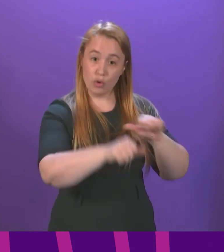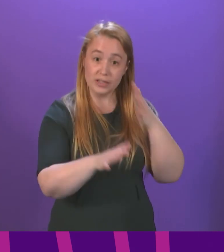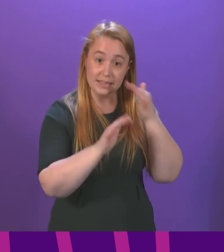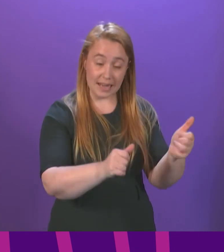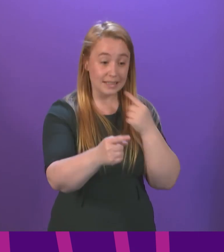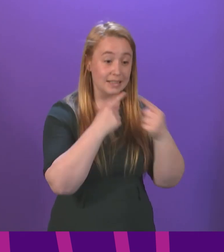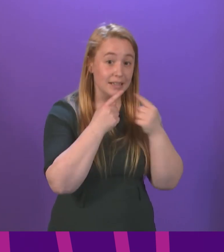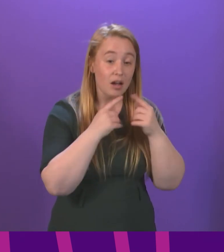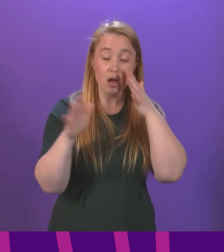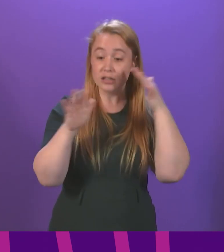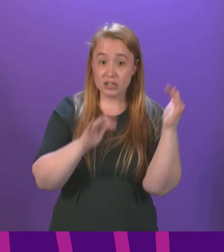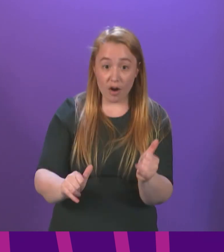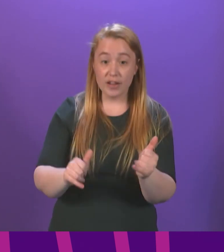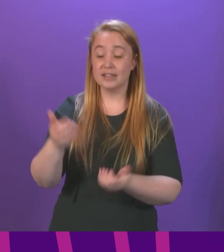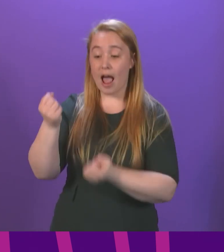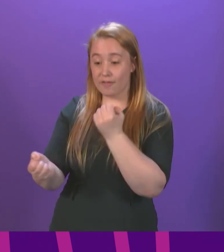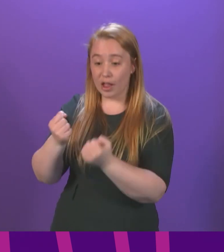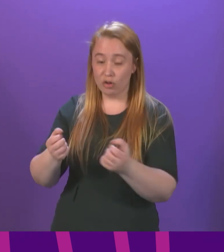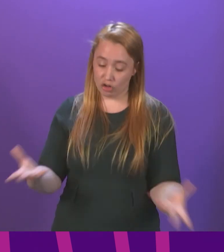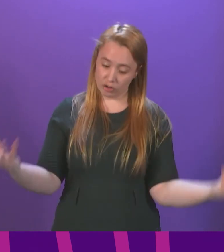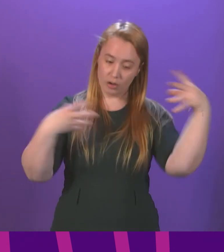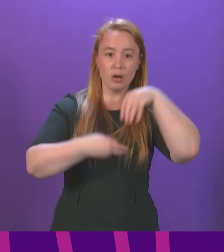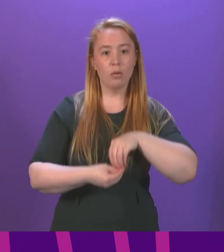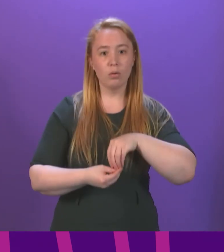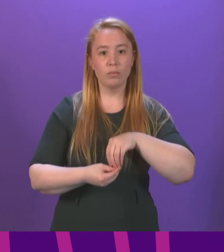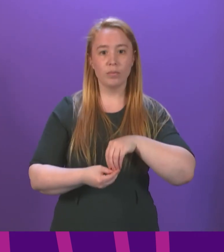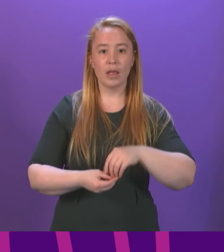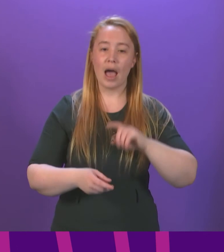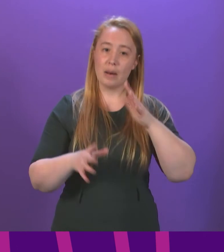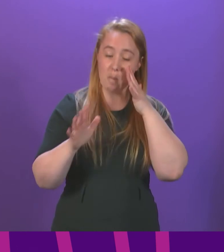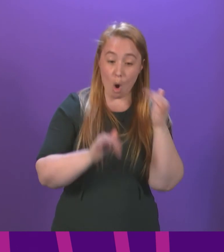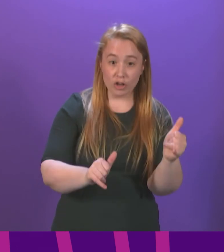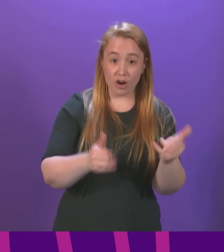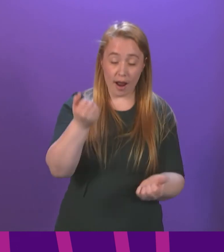surveys and local evaluations. Monitoring and evaluation across the whole testing programme